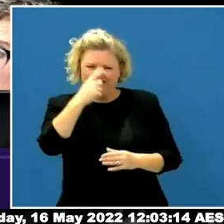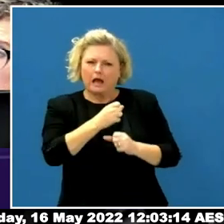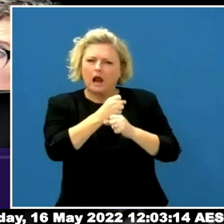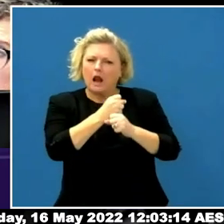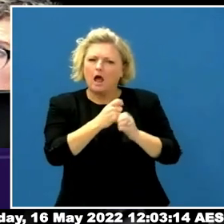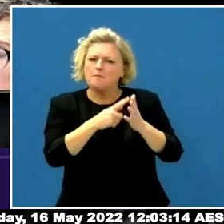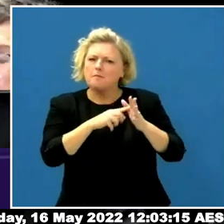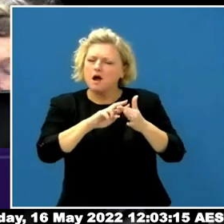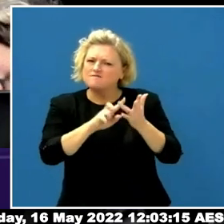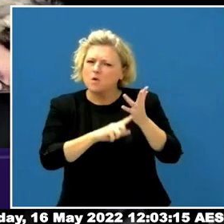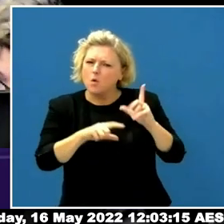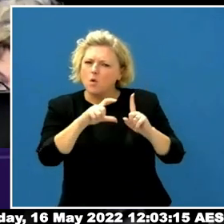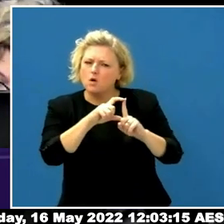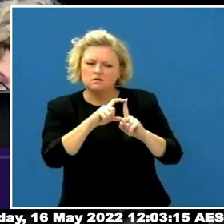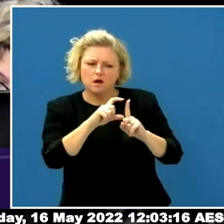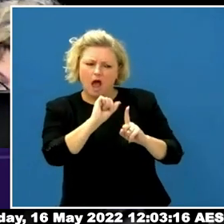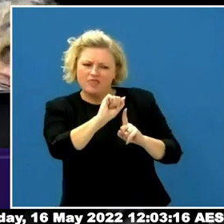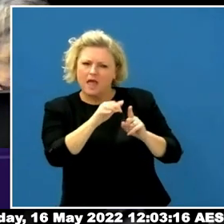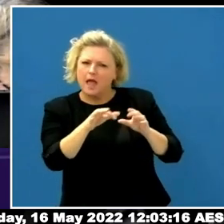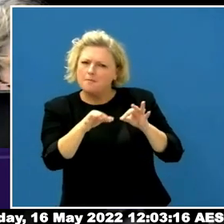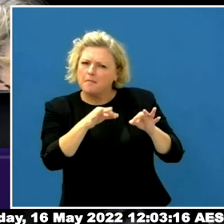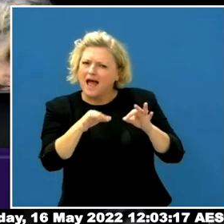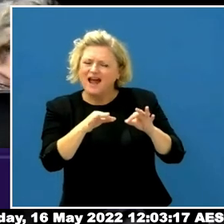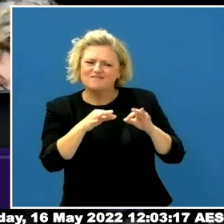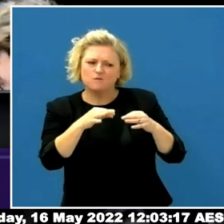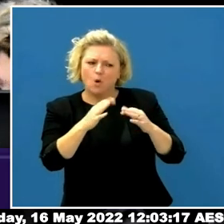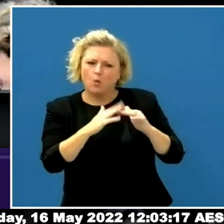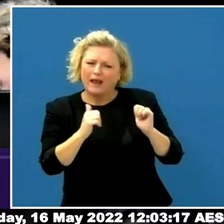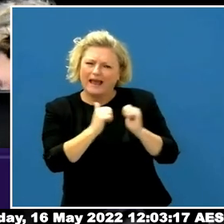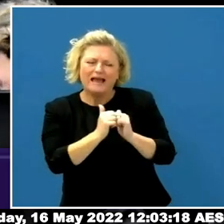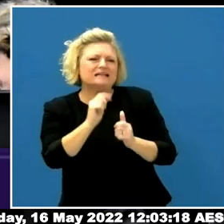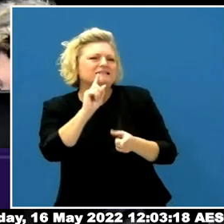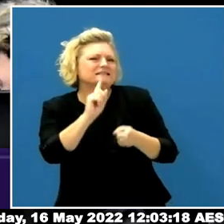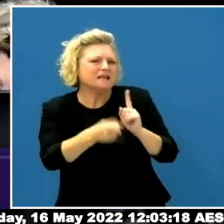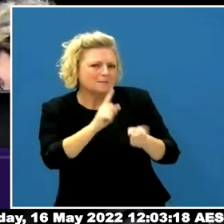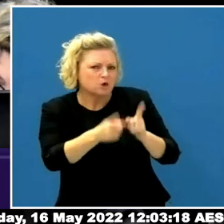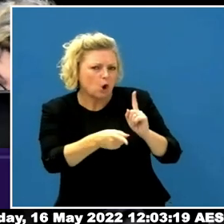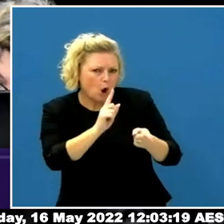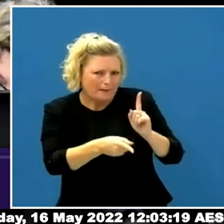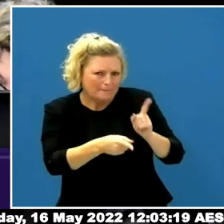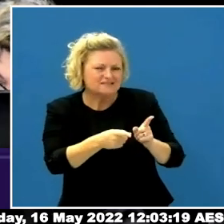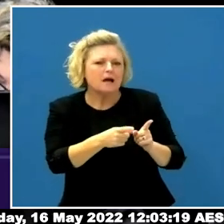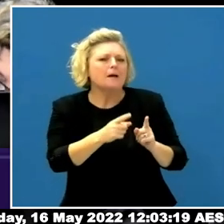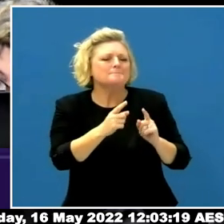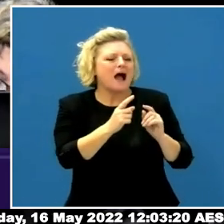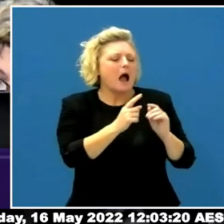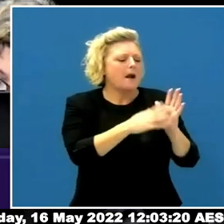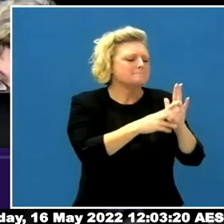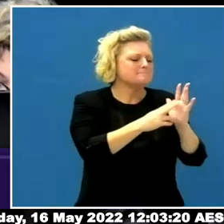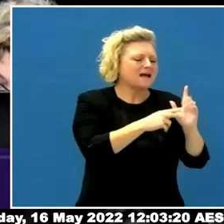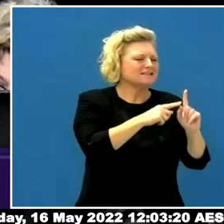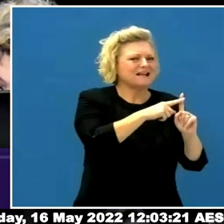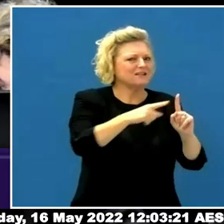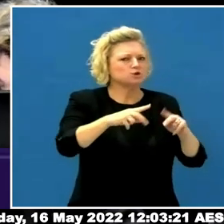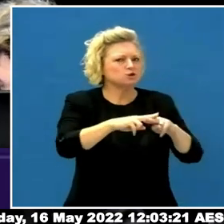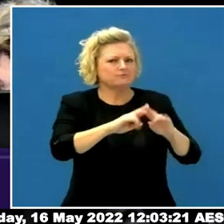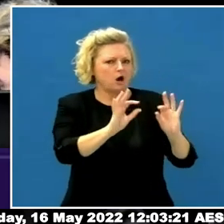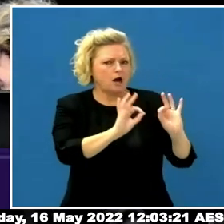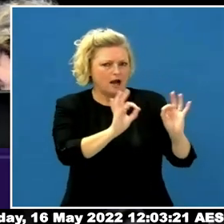were doing on the weekend, but not day program. Sorry, I should just clarify, Club Afford was only a Saturday. On a Saturday. MR FOGARTY: About how many hours?